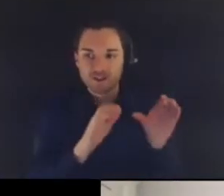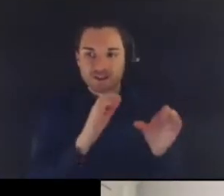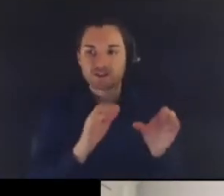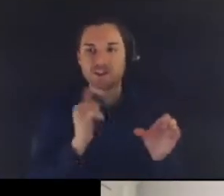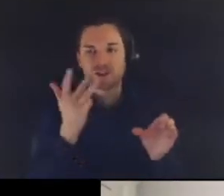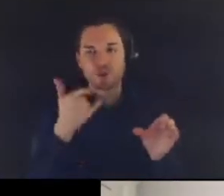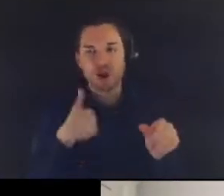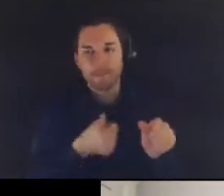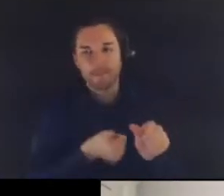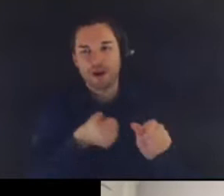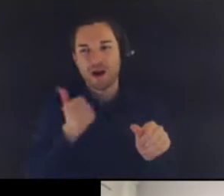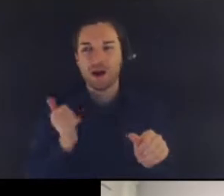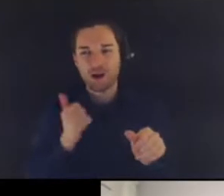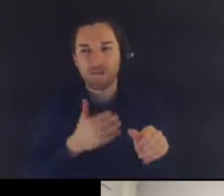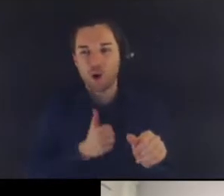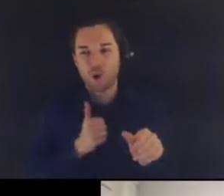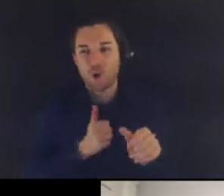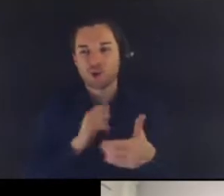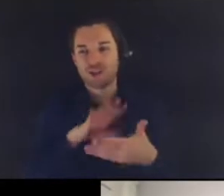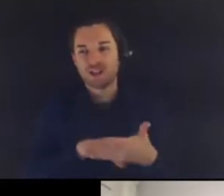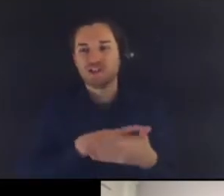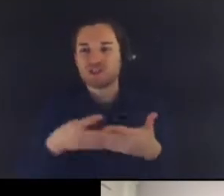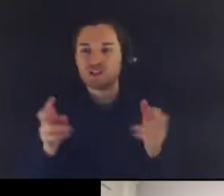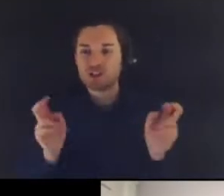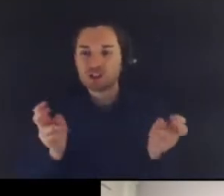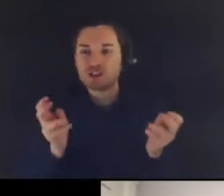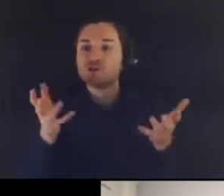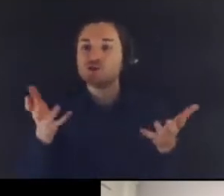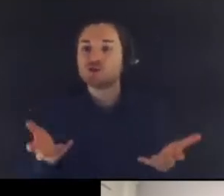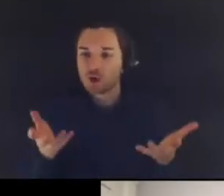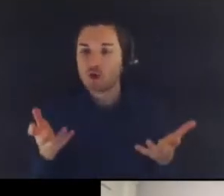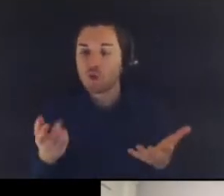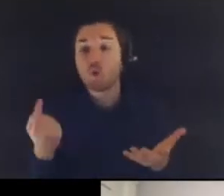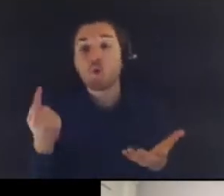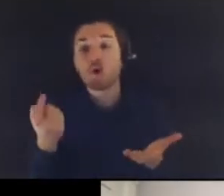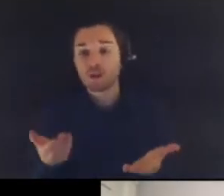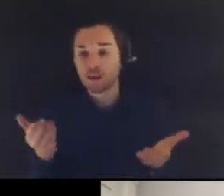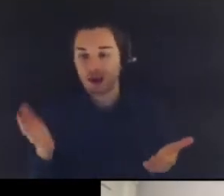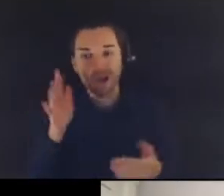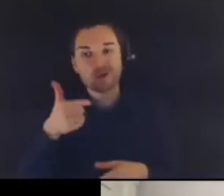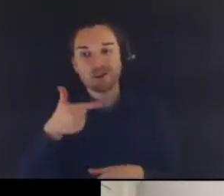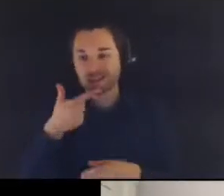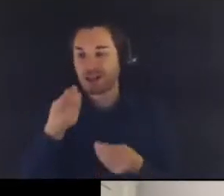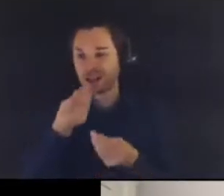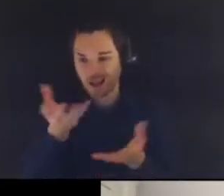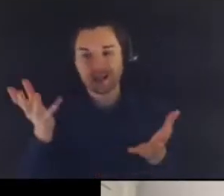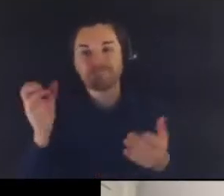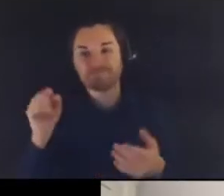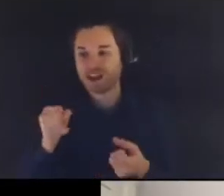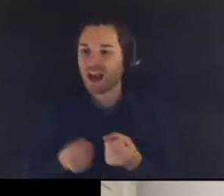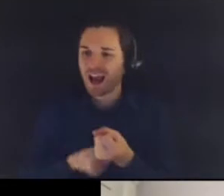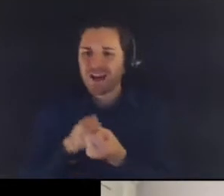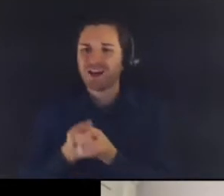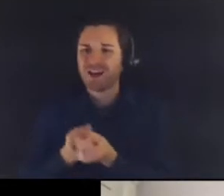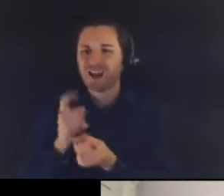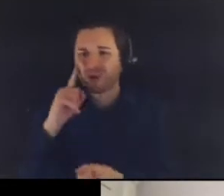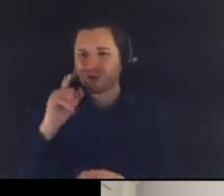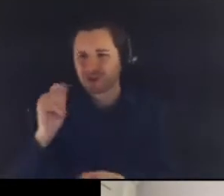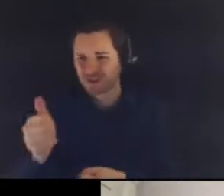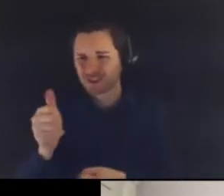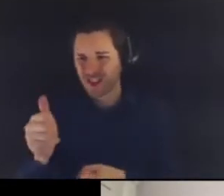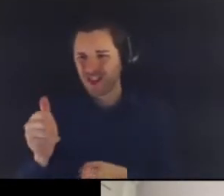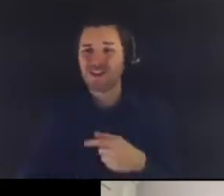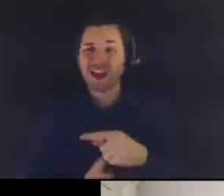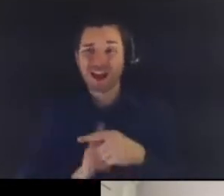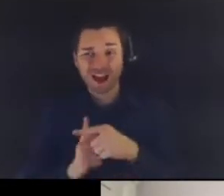but at the same time I think it s okay if you don t know what you need. You don t have